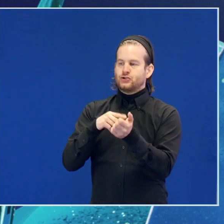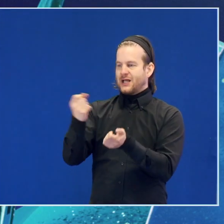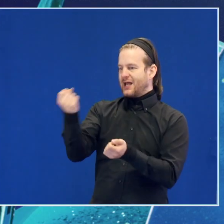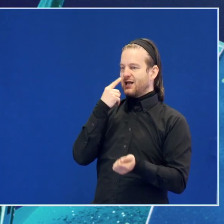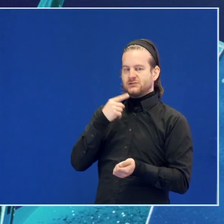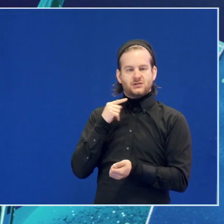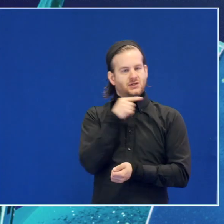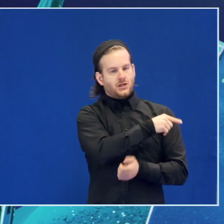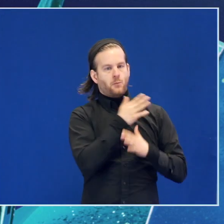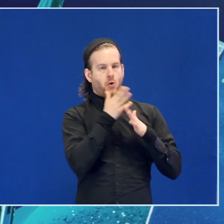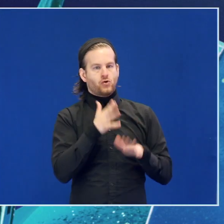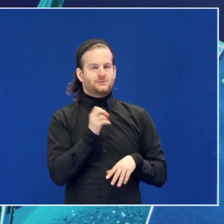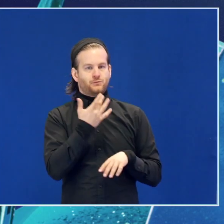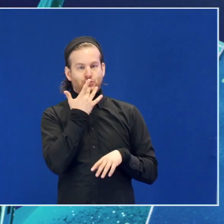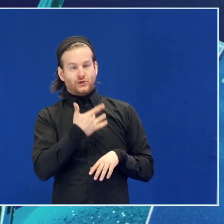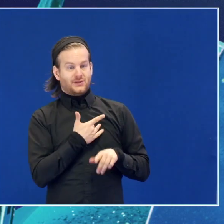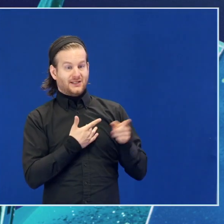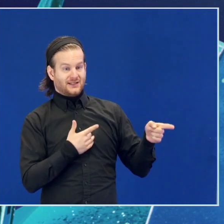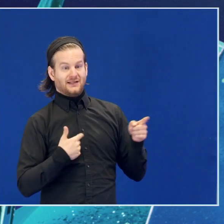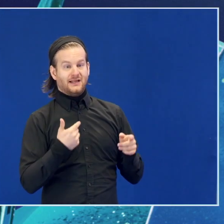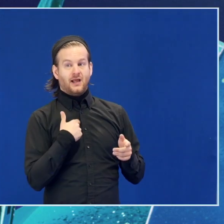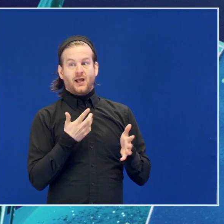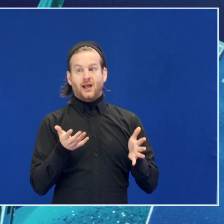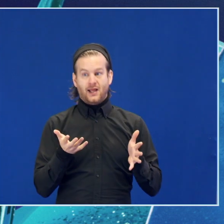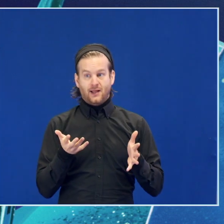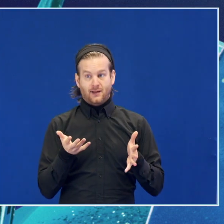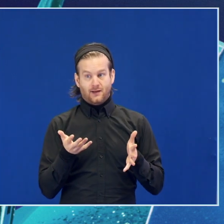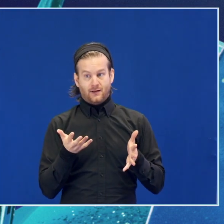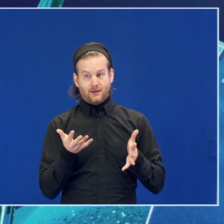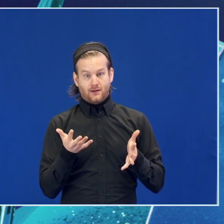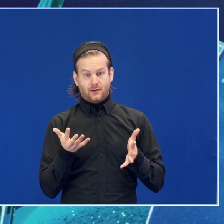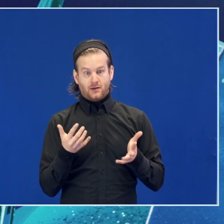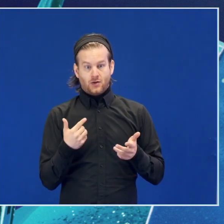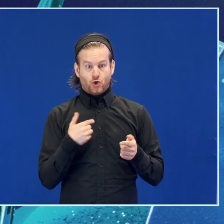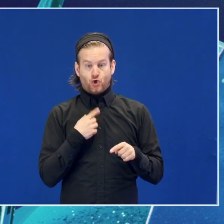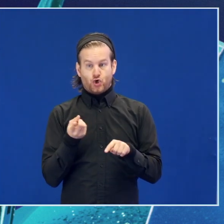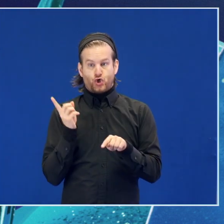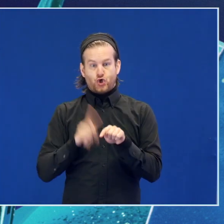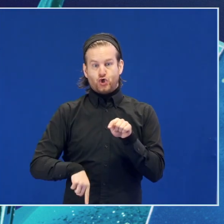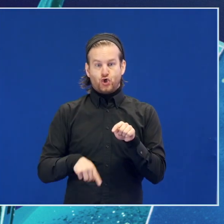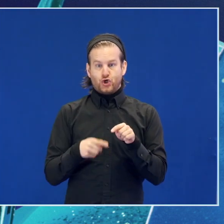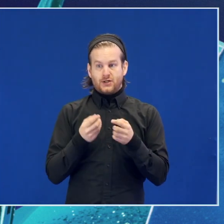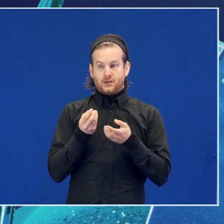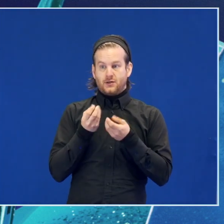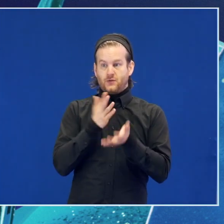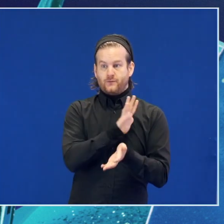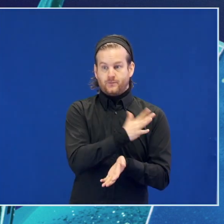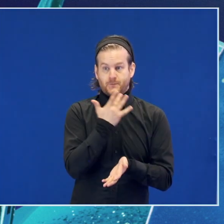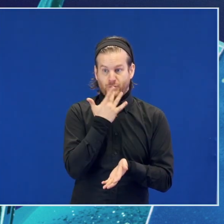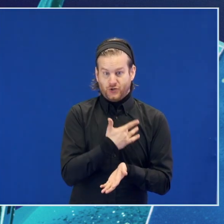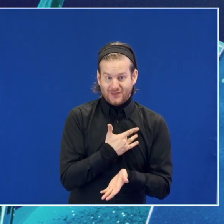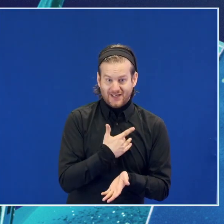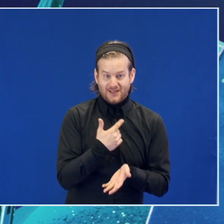My selective mutism kicked in. I could not get my words out. And the person was just like, you don't know your partner's birthday?